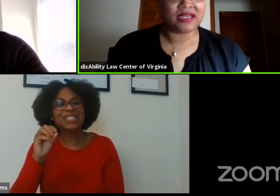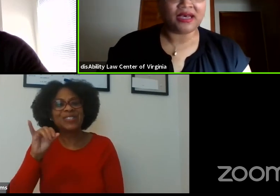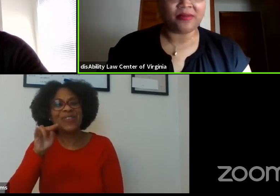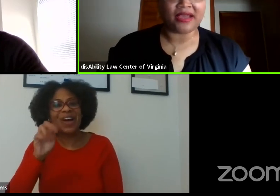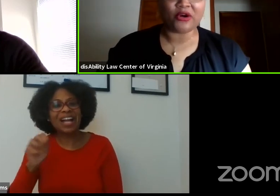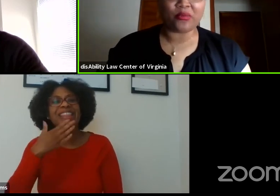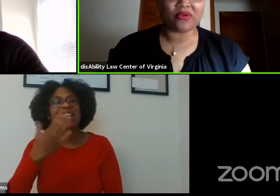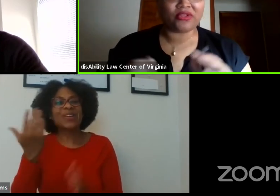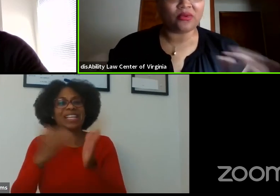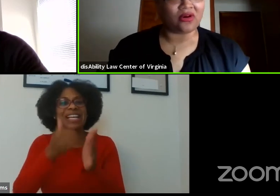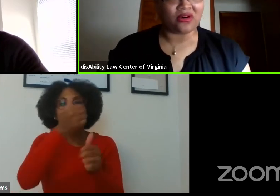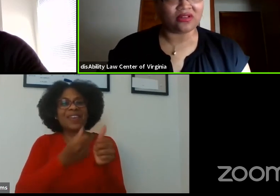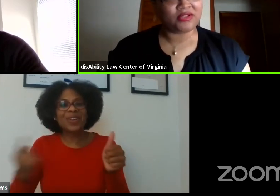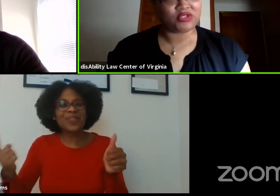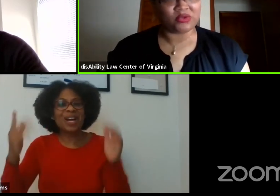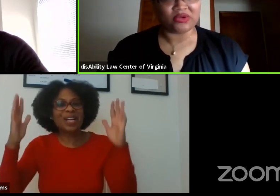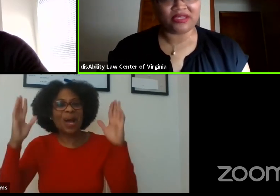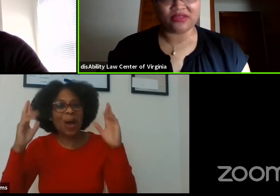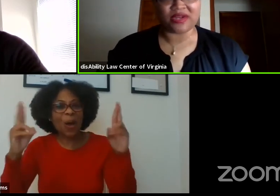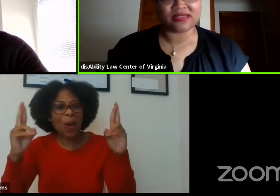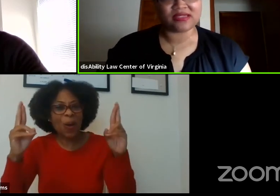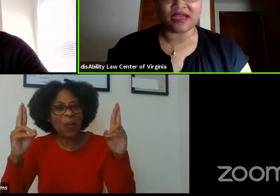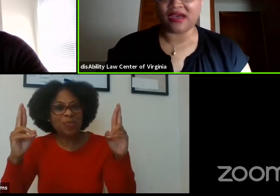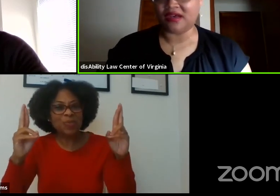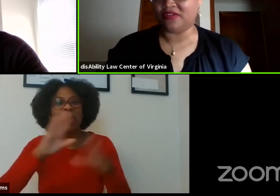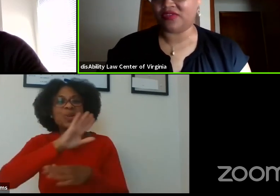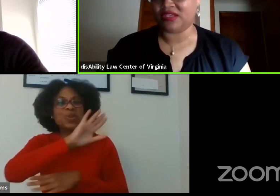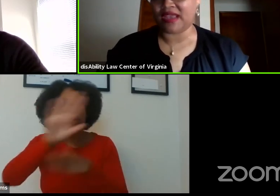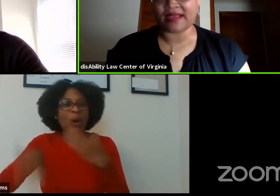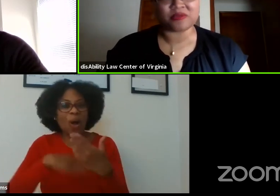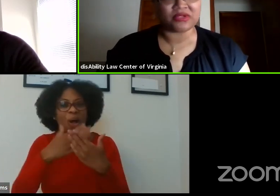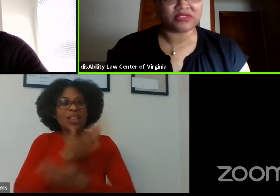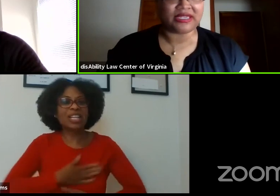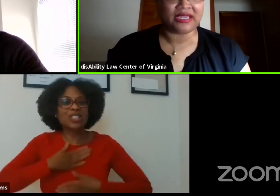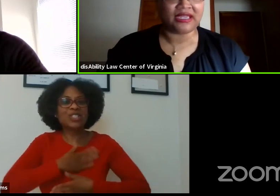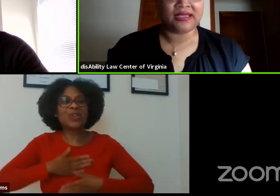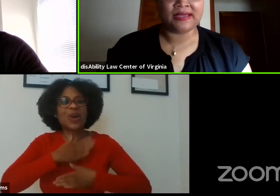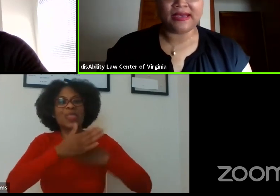And I hope you all enjoy the rest of the expo today.